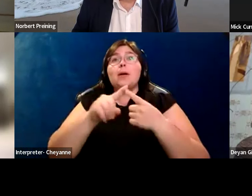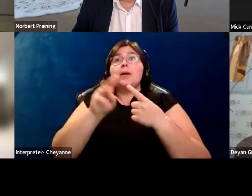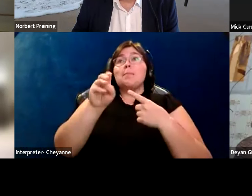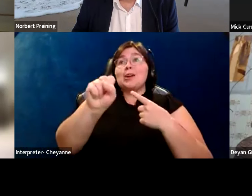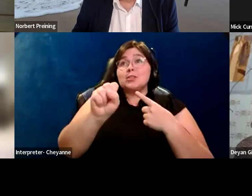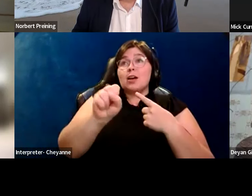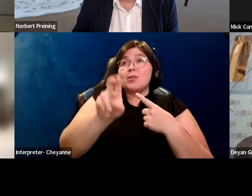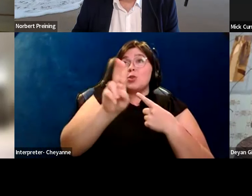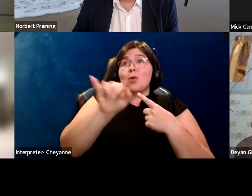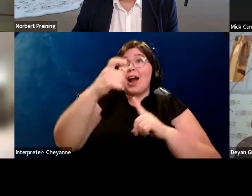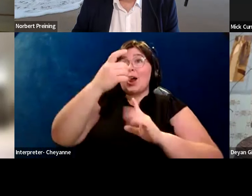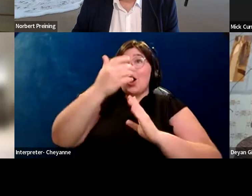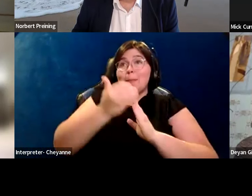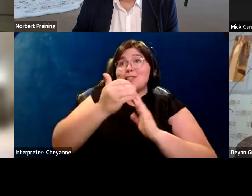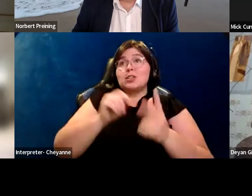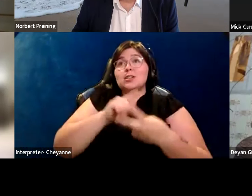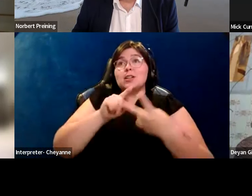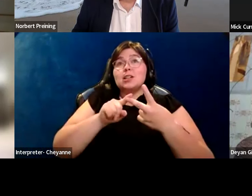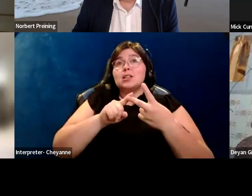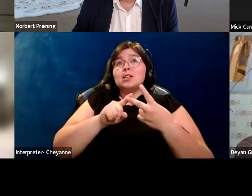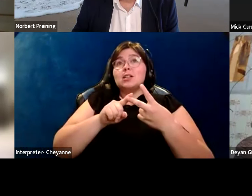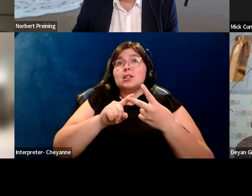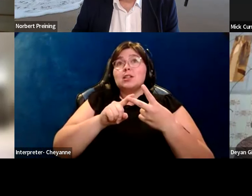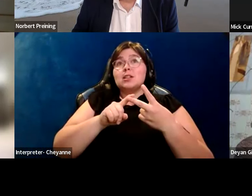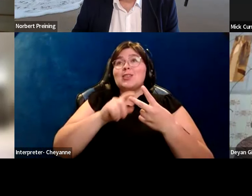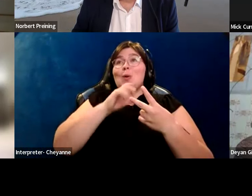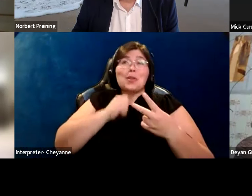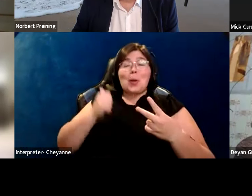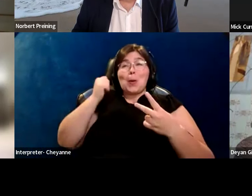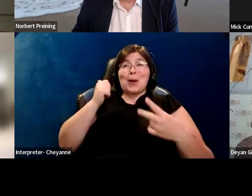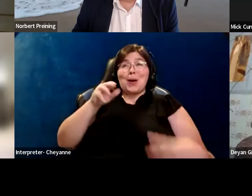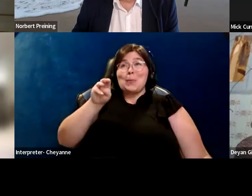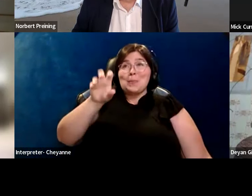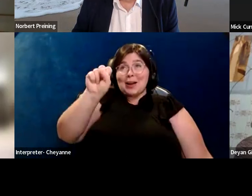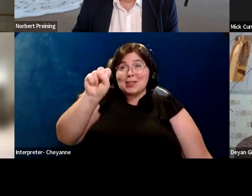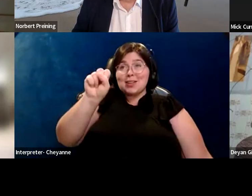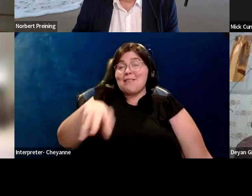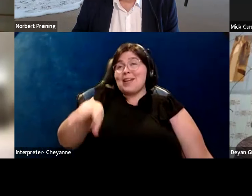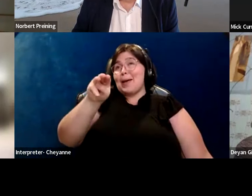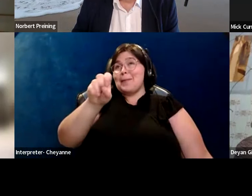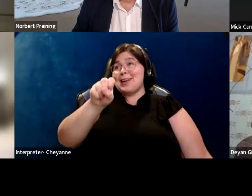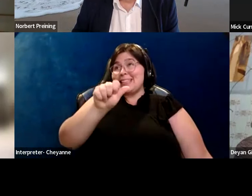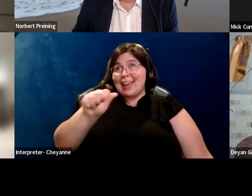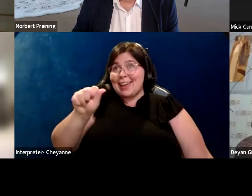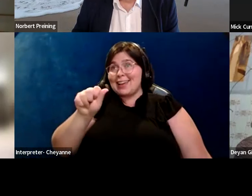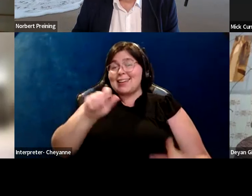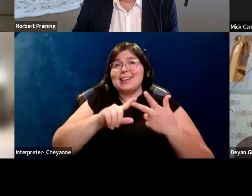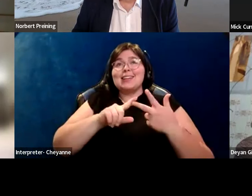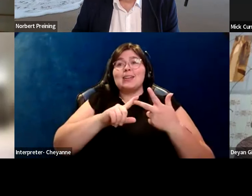Automation or the older Microsoft MSAA or IAccessible2,